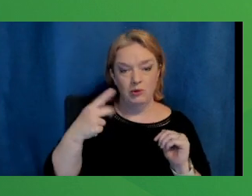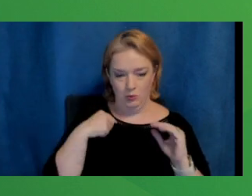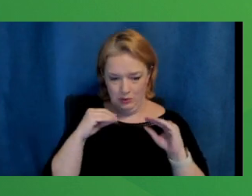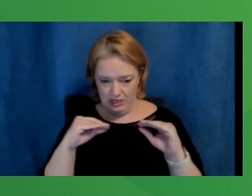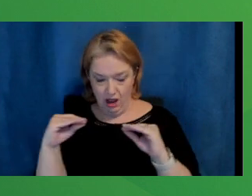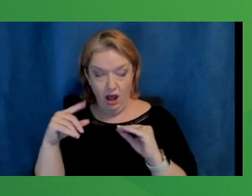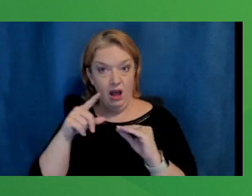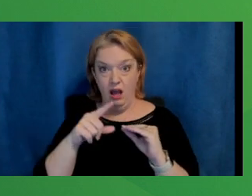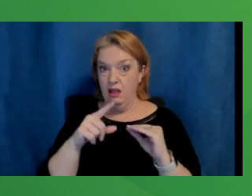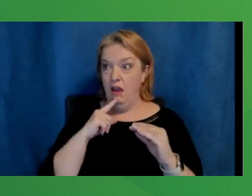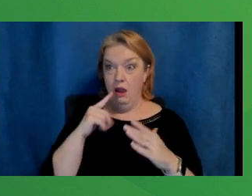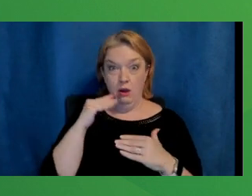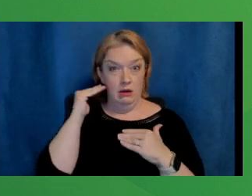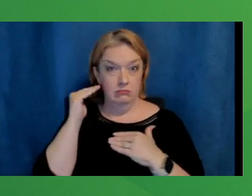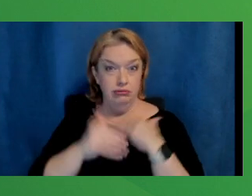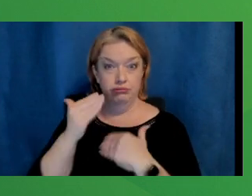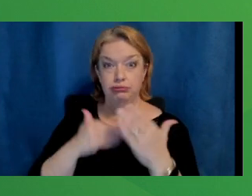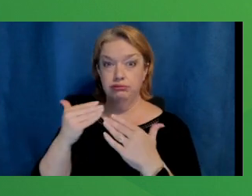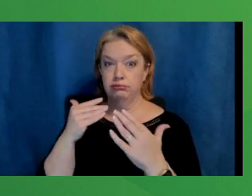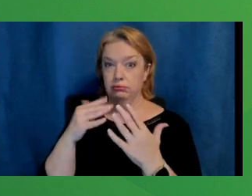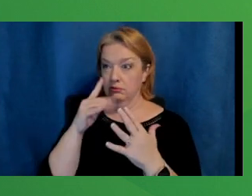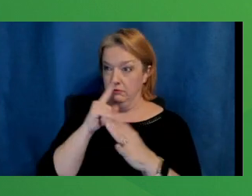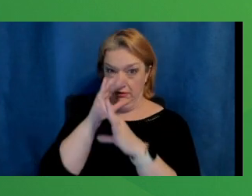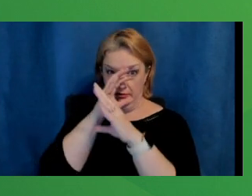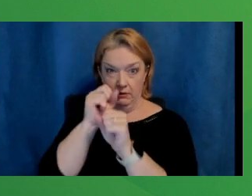debates about poaching in my classroom. Next slide, please.